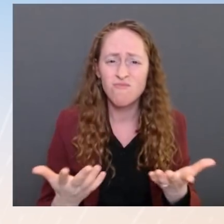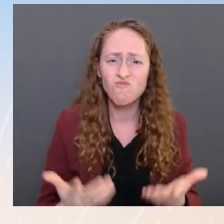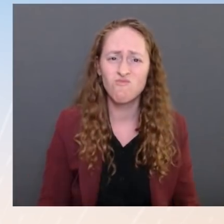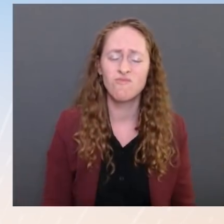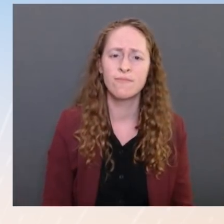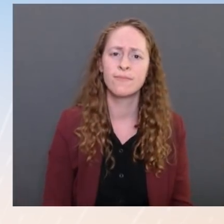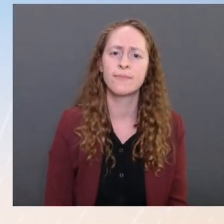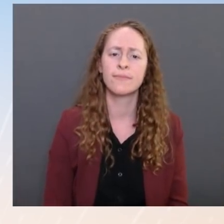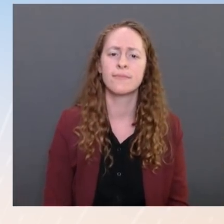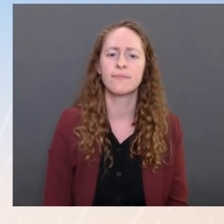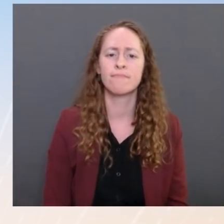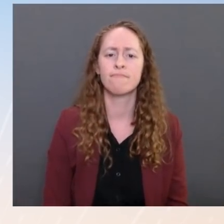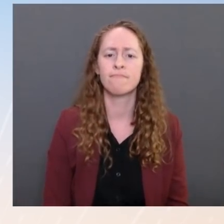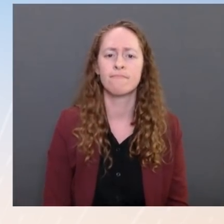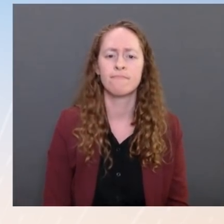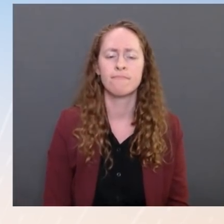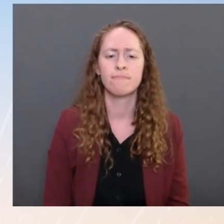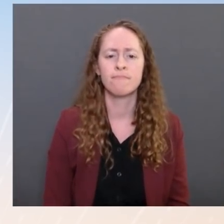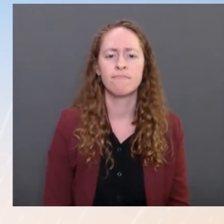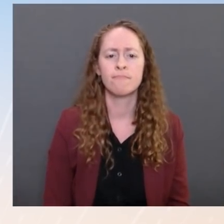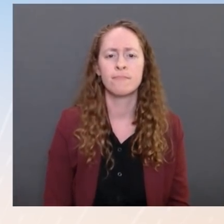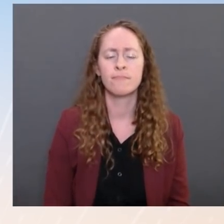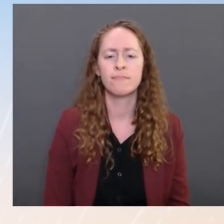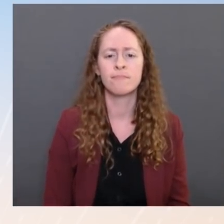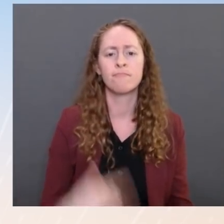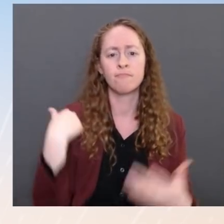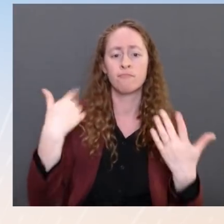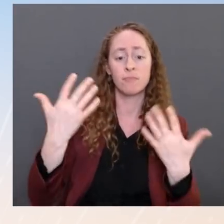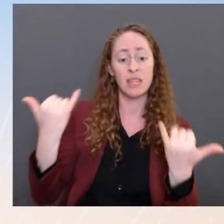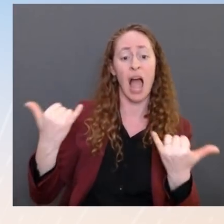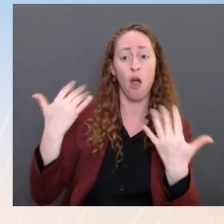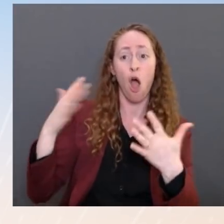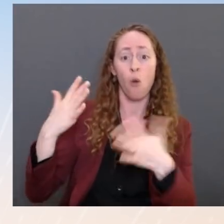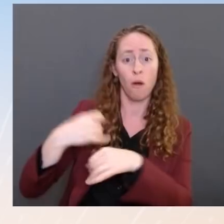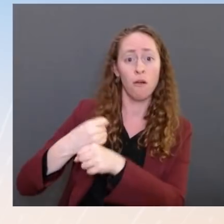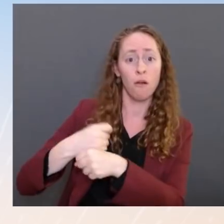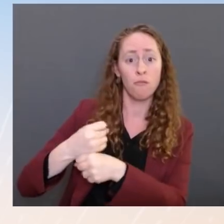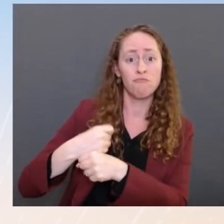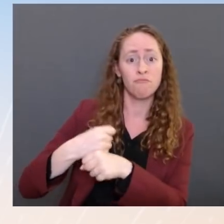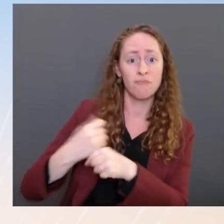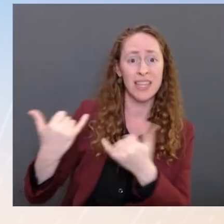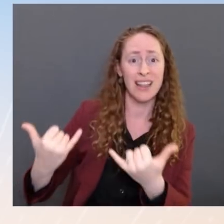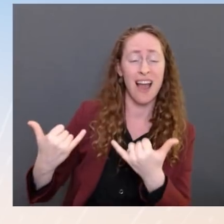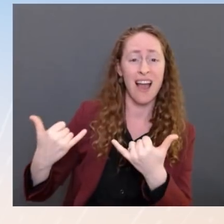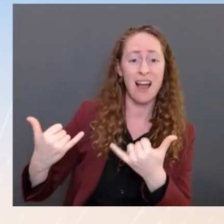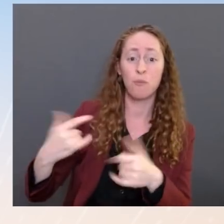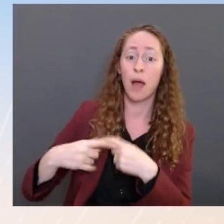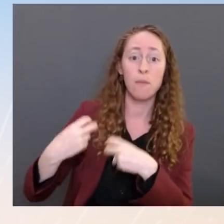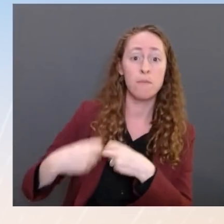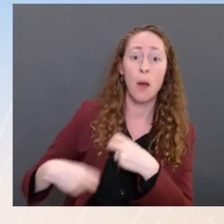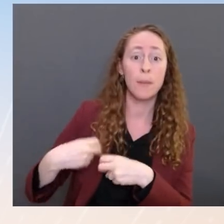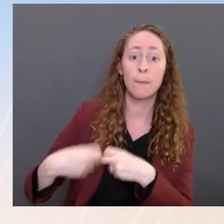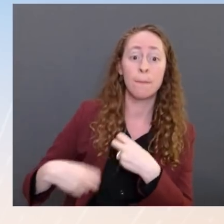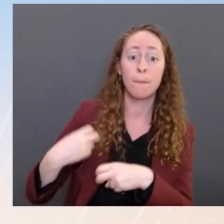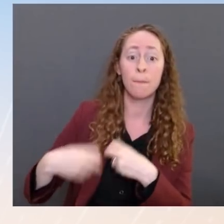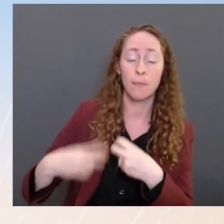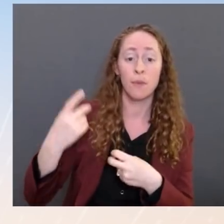What we are seeing, which is an enormous problem, is hoarding. People hoarding because they're fearful -- that is one element of it -- and people hoarding